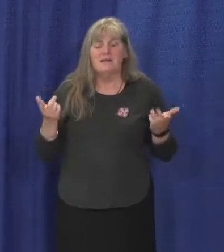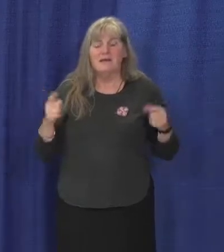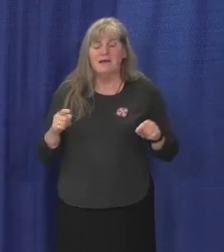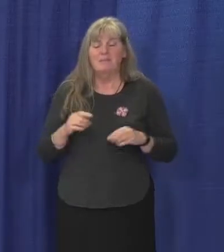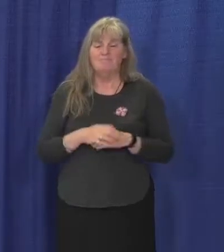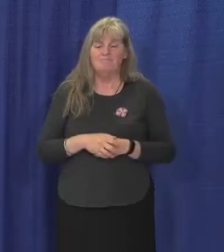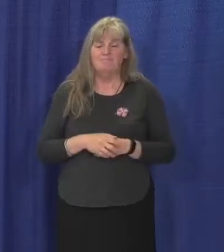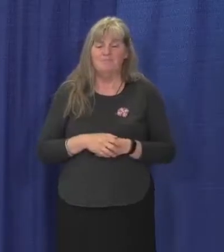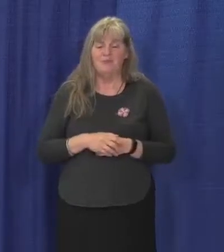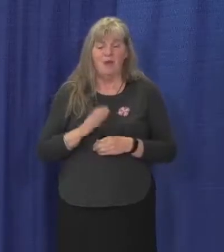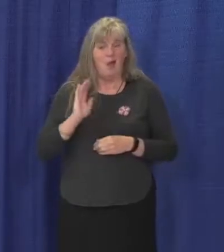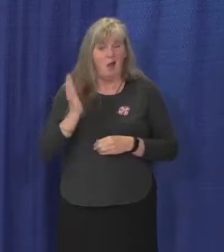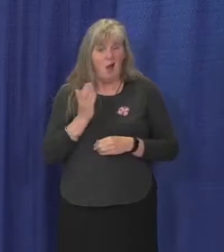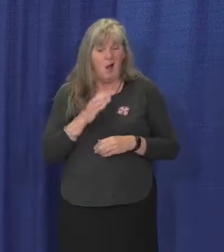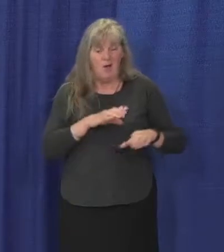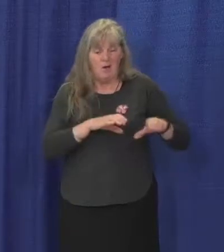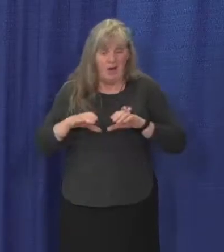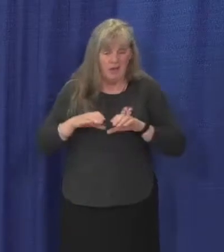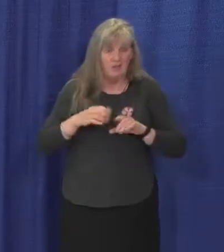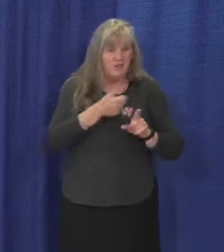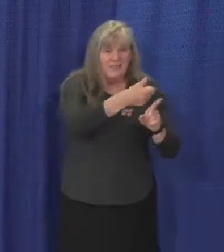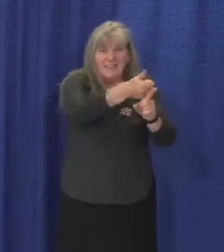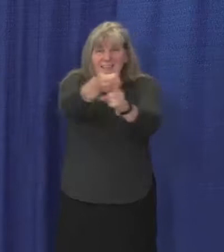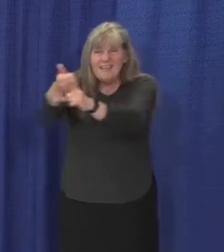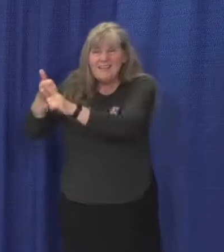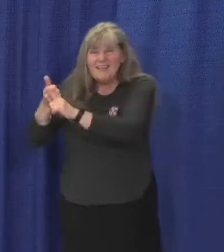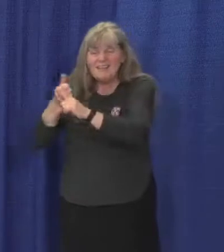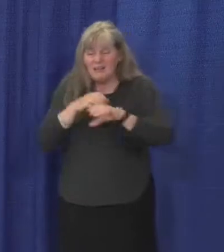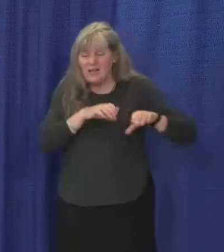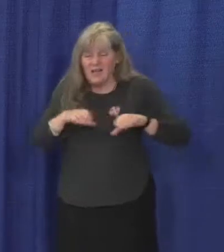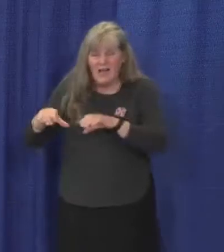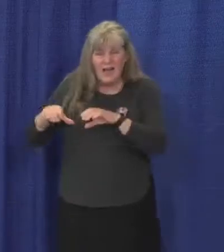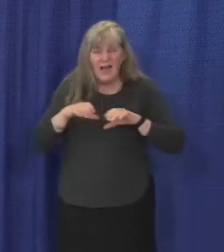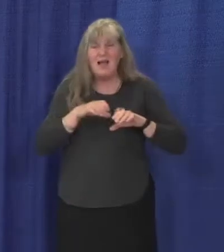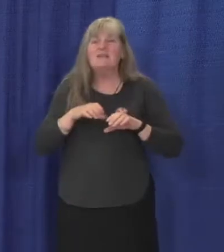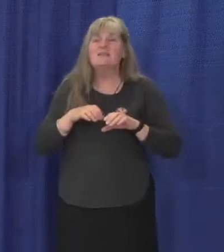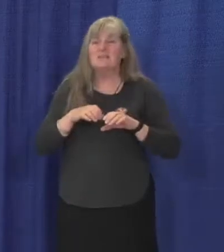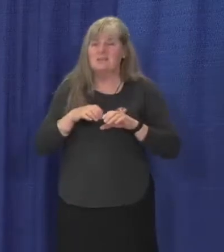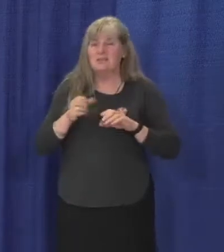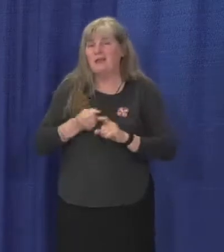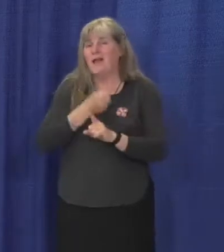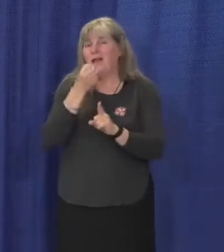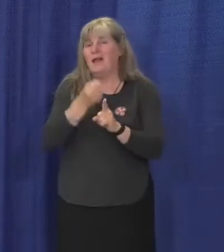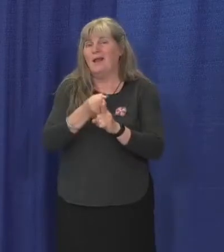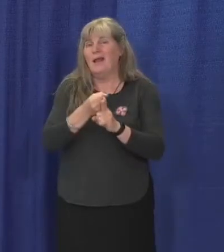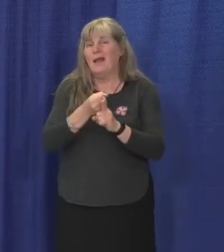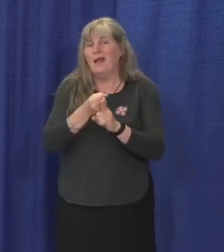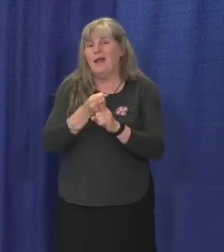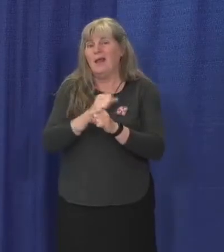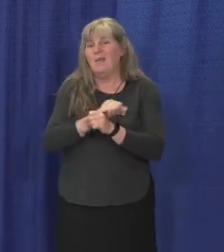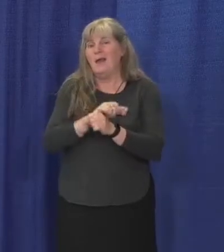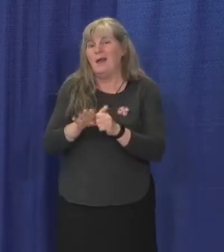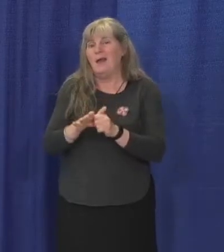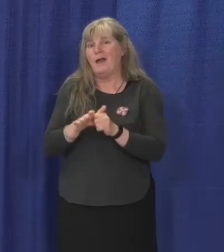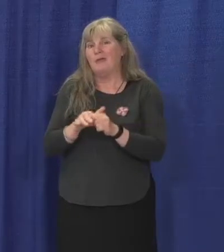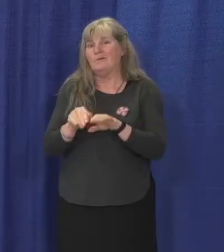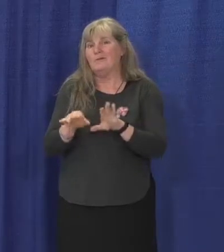Our actions and the actions of each and every one of us can reflects -- can affect the